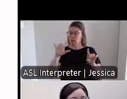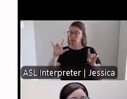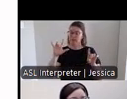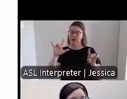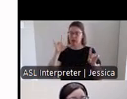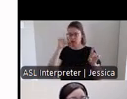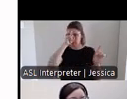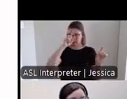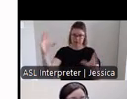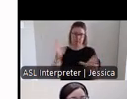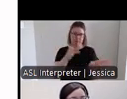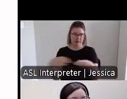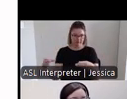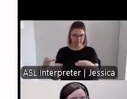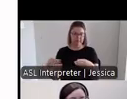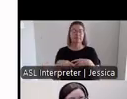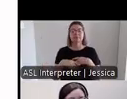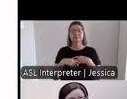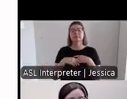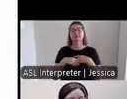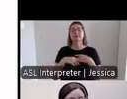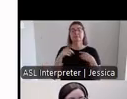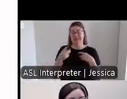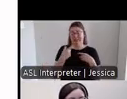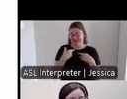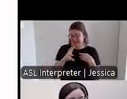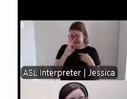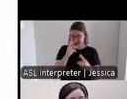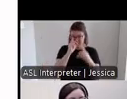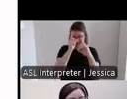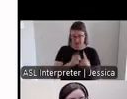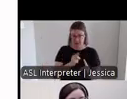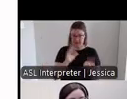which outlined six strategic directions aligned with the University.